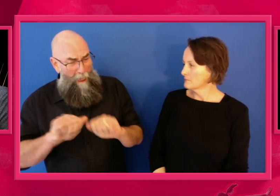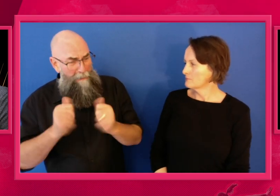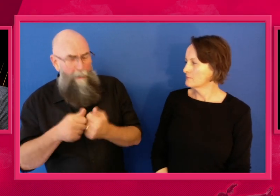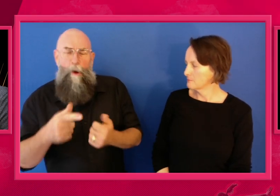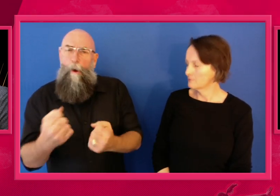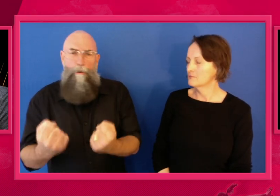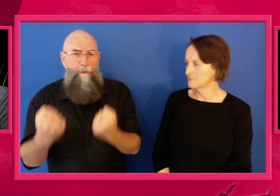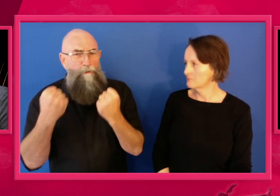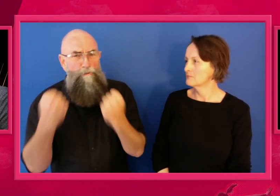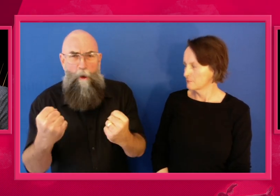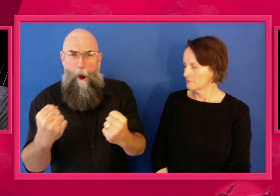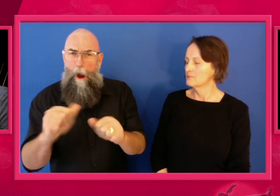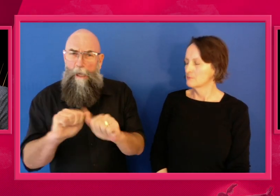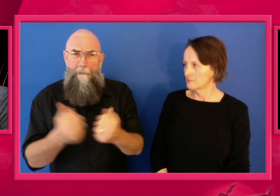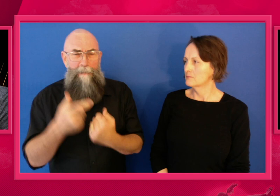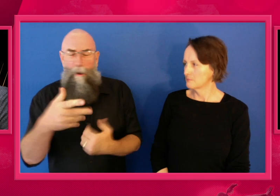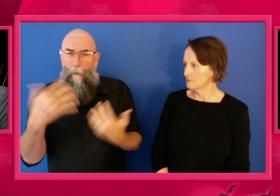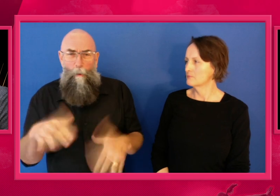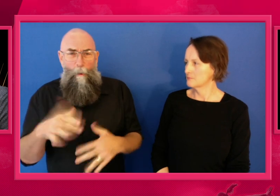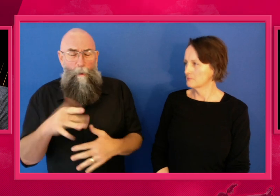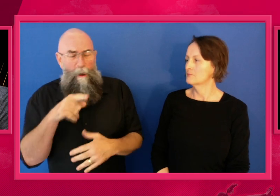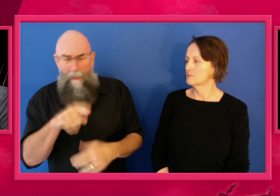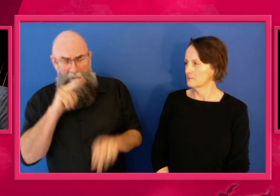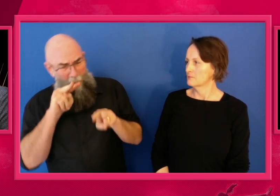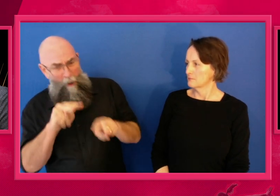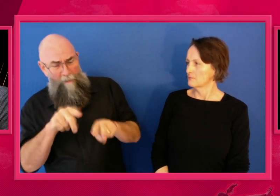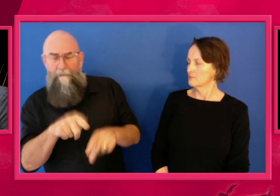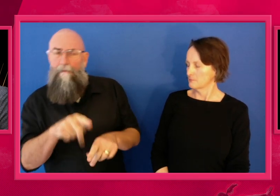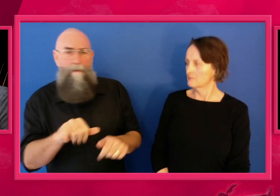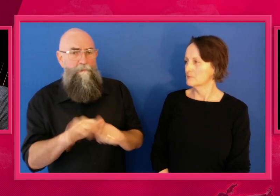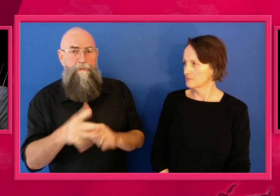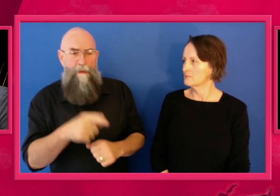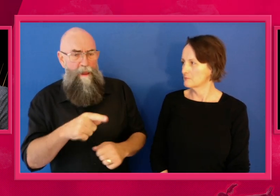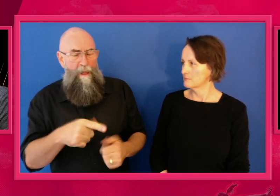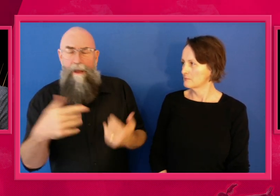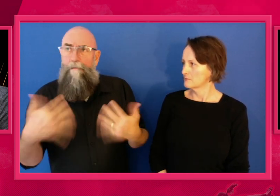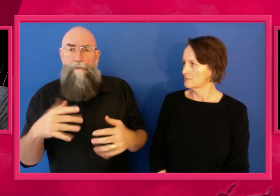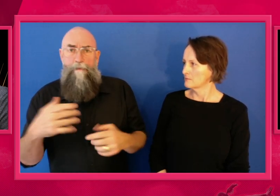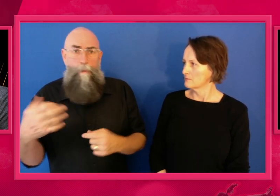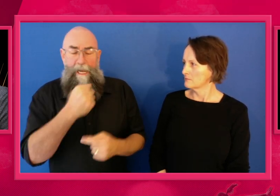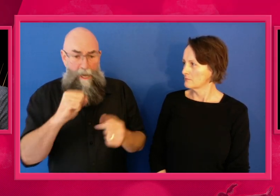only take you, only the medalists. Like those who have potential to get gold, silver or